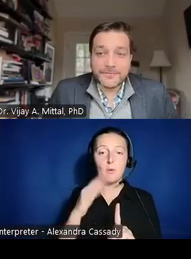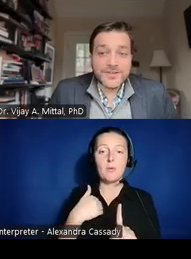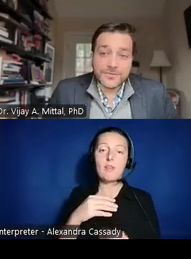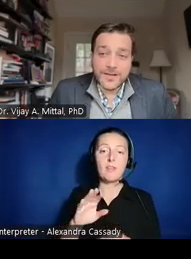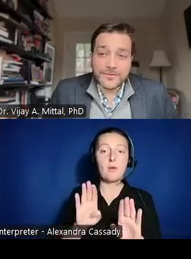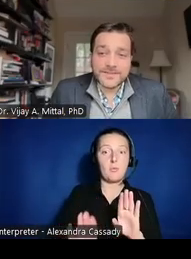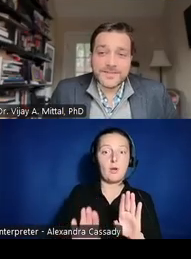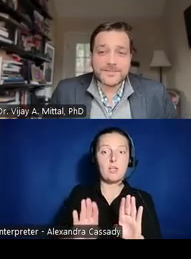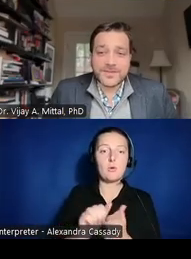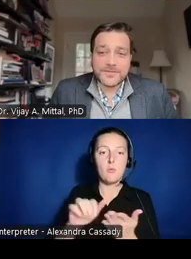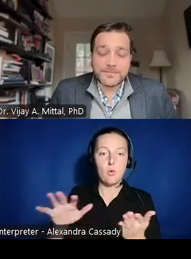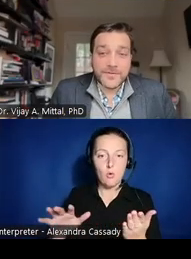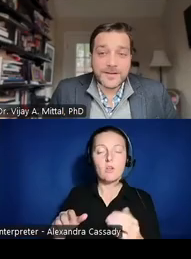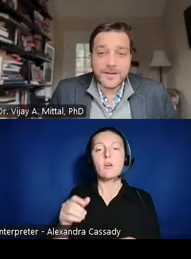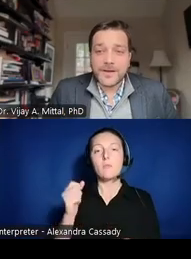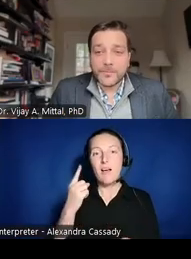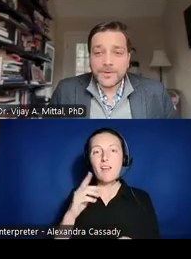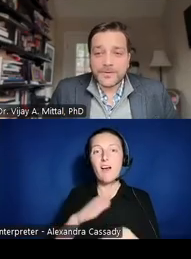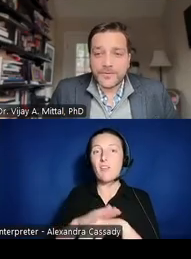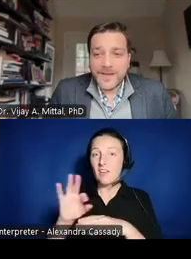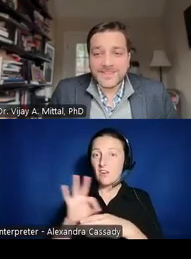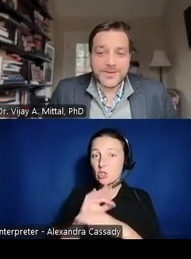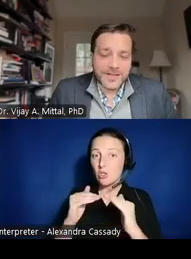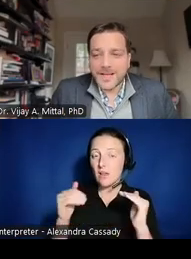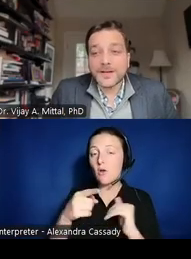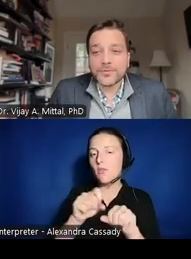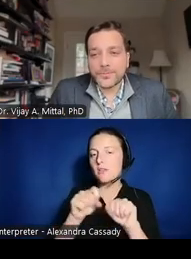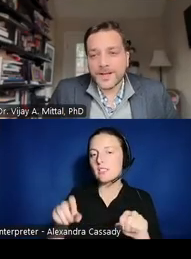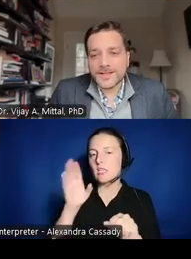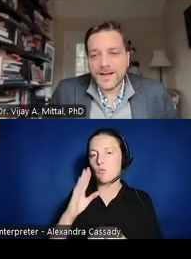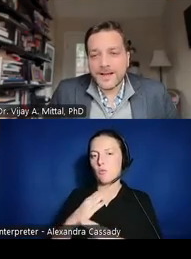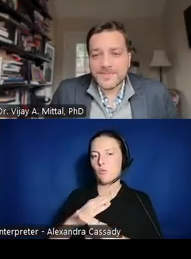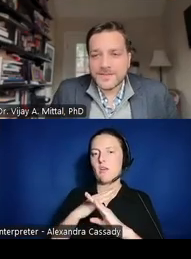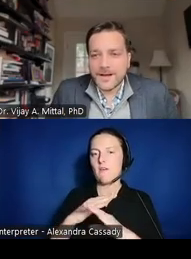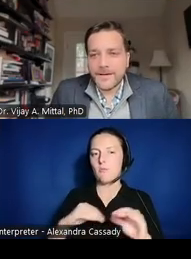functional level, the system serves to prevent movement from executing at inappropriate times